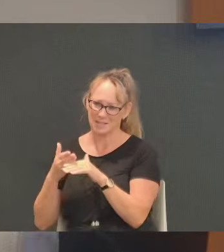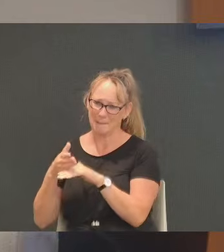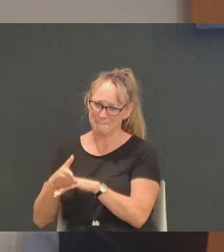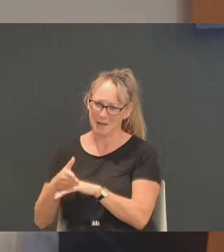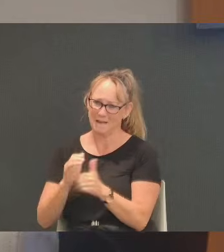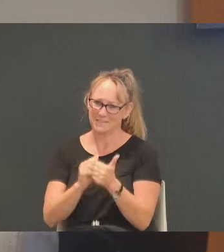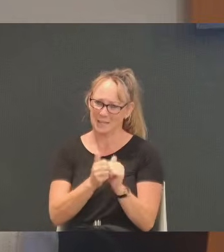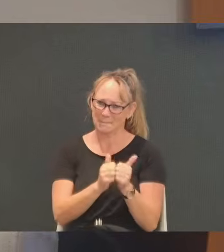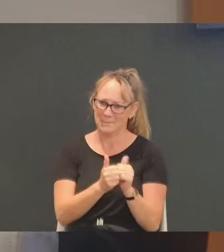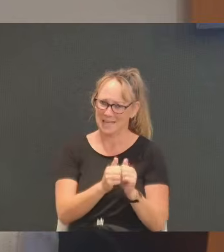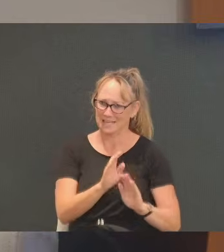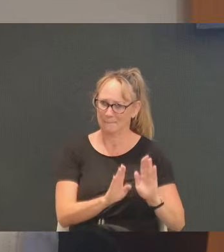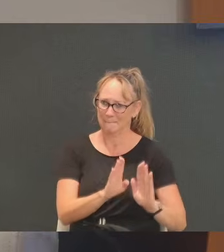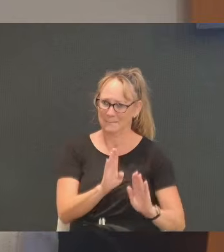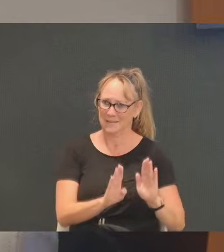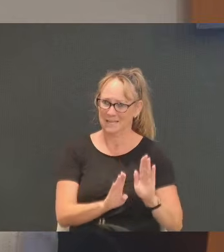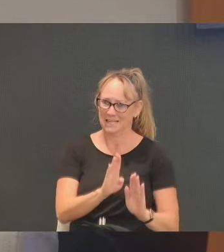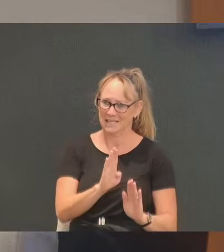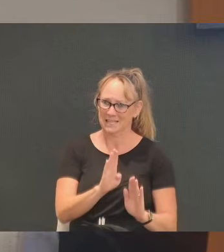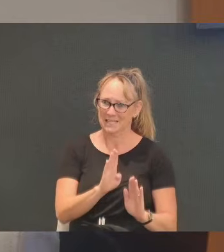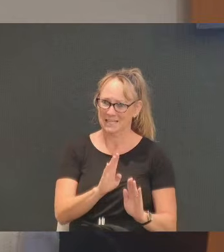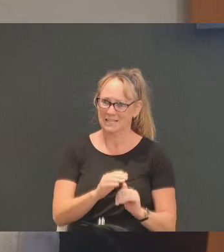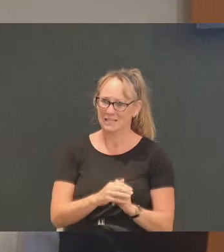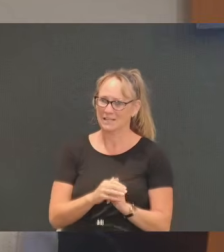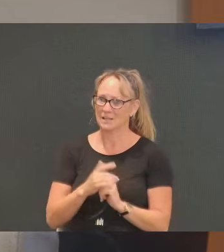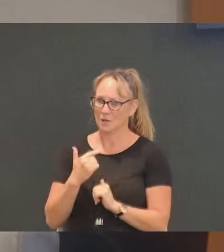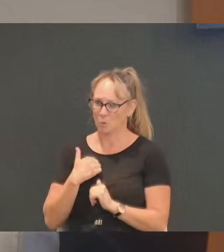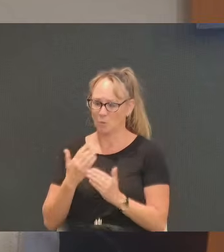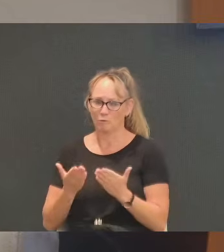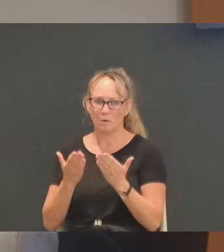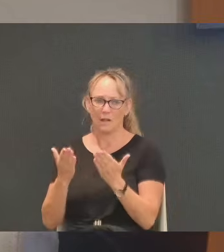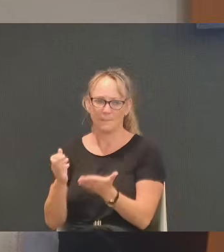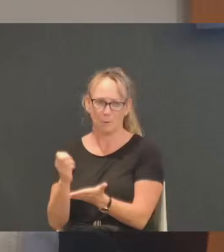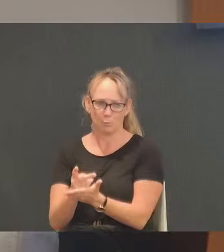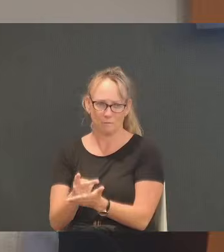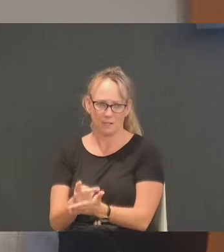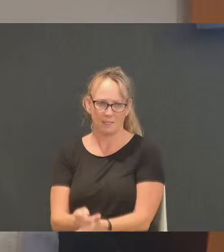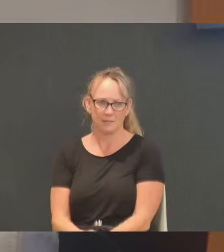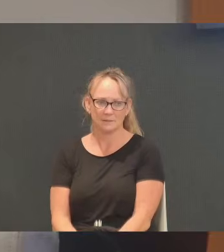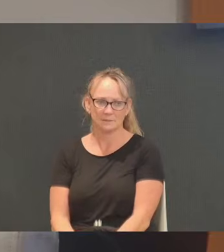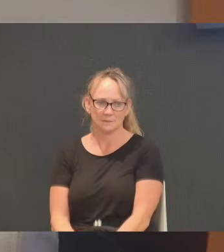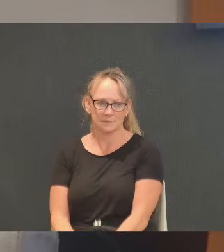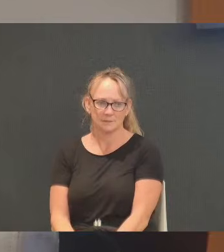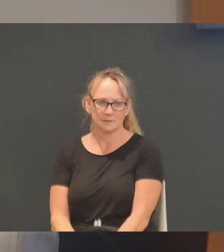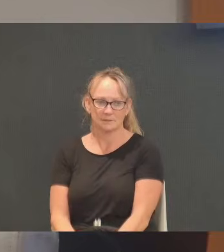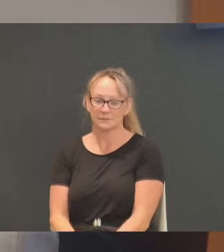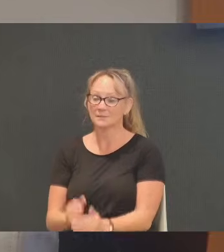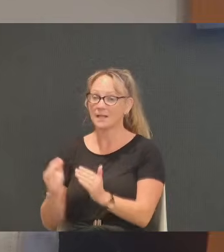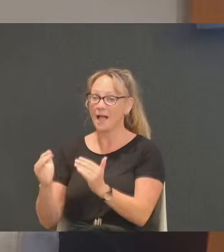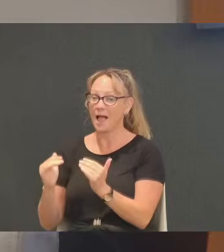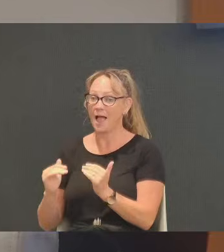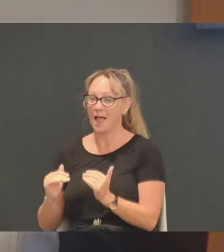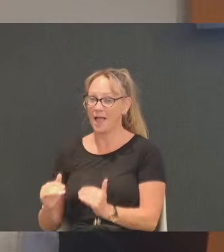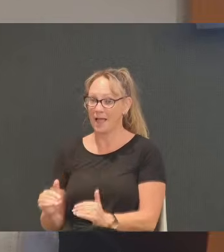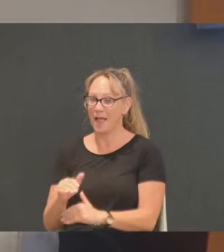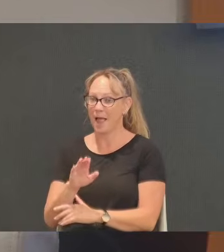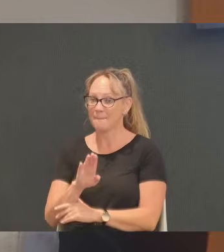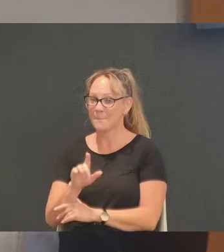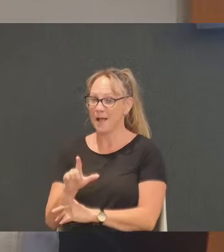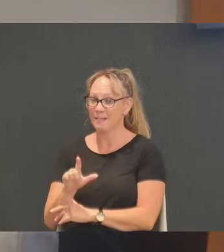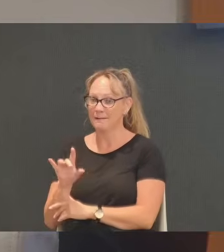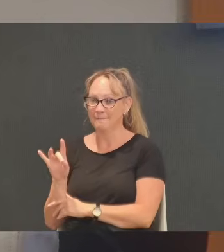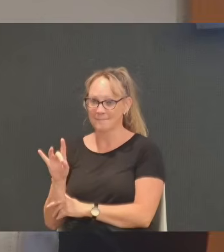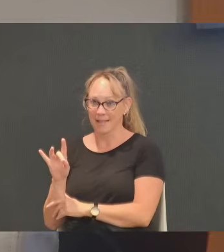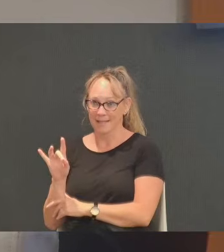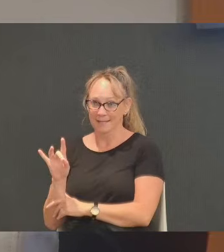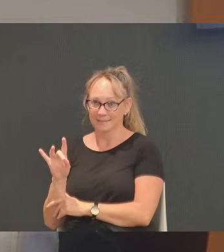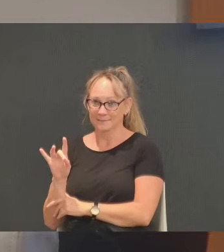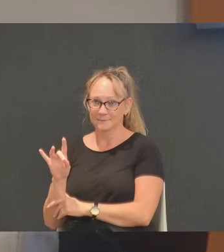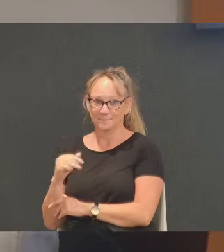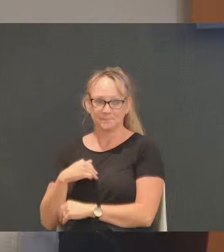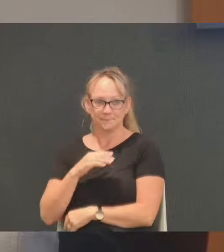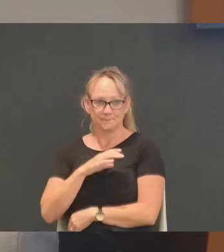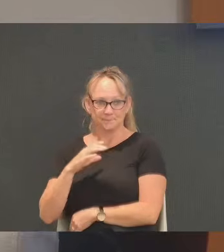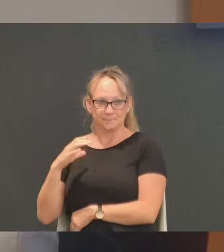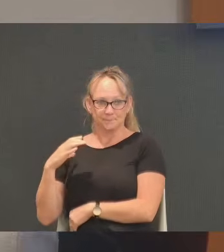threshold. Administration recommends approval. and item by leave 8 Commissioners is a resolution